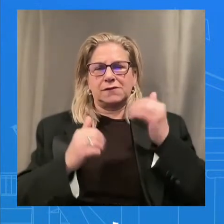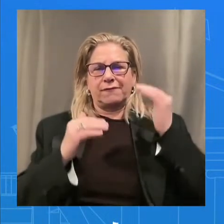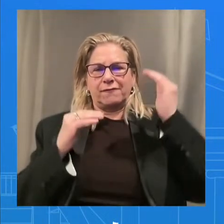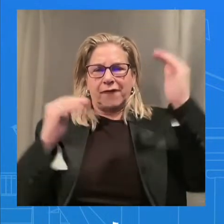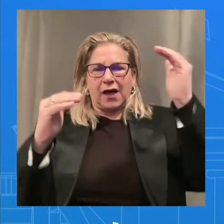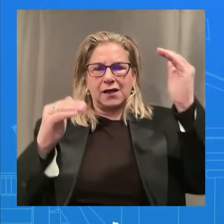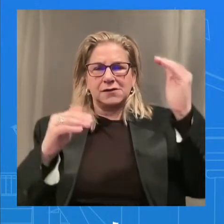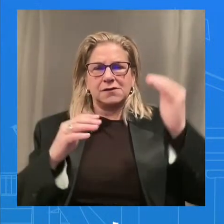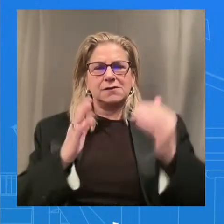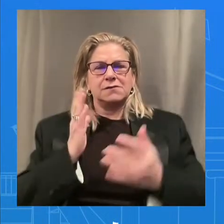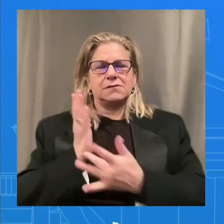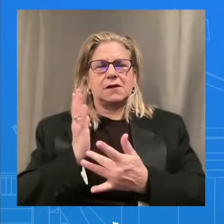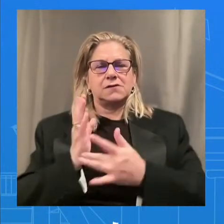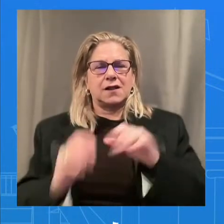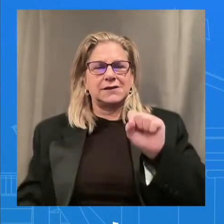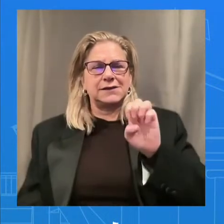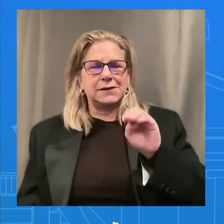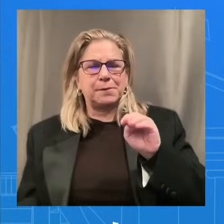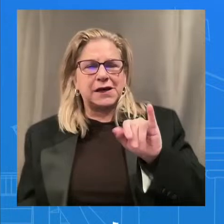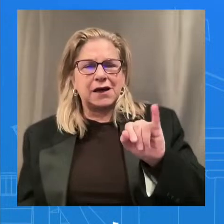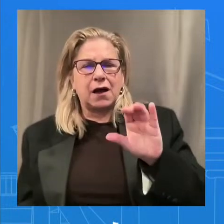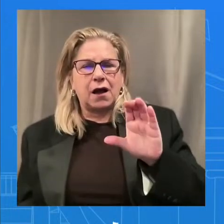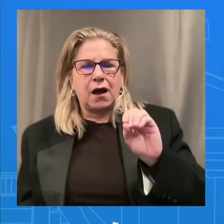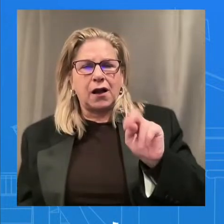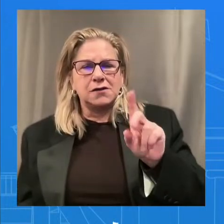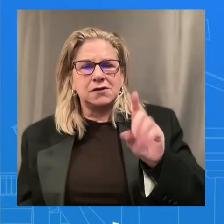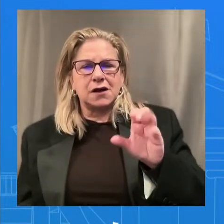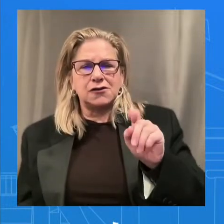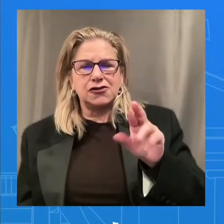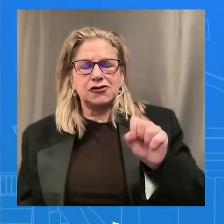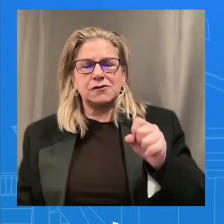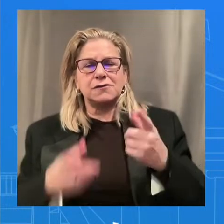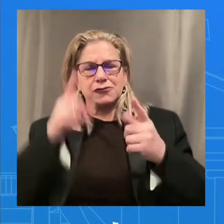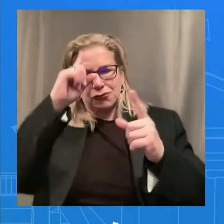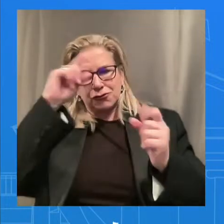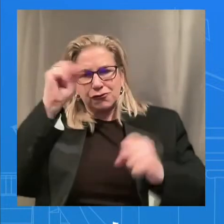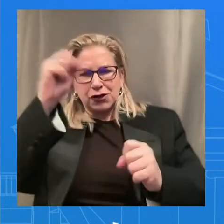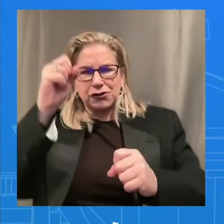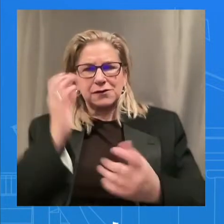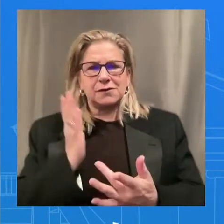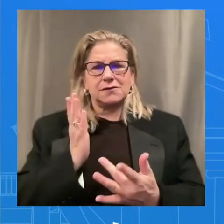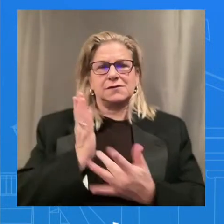In fact, our cutting-edge technologies -- AI, biotech, quantum, and others -- are the envy of the world.